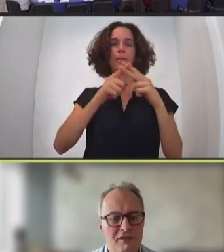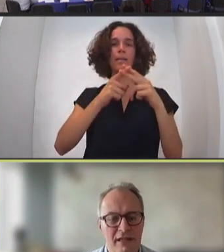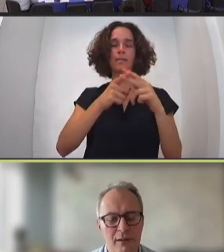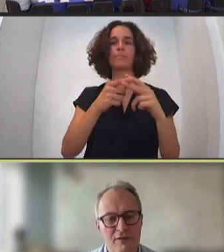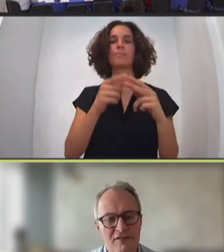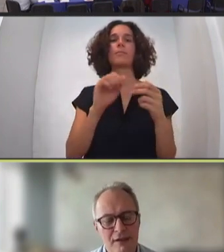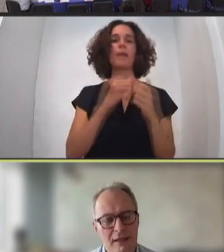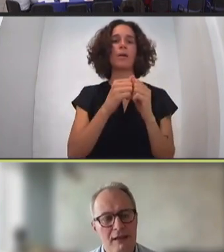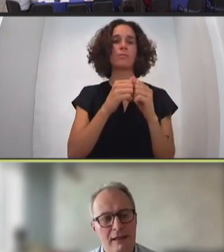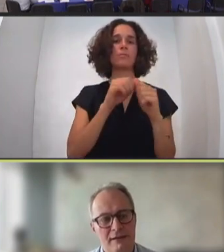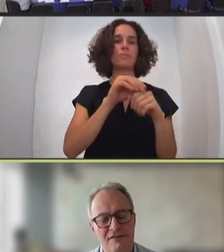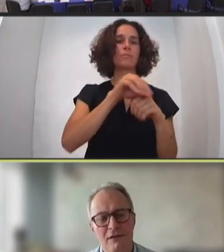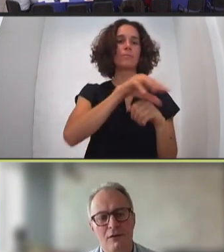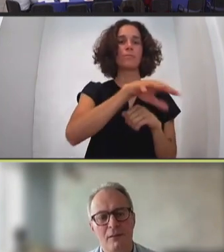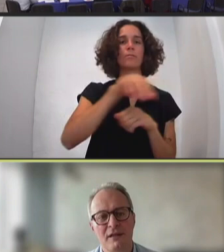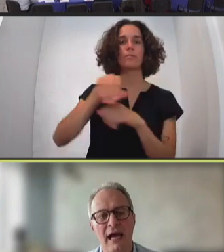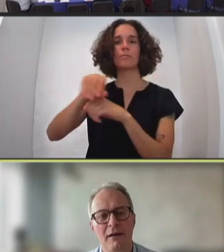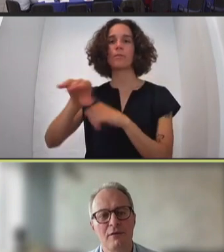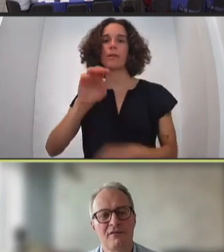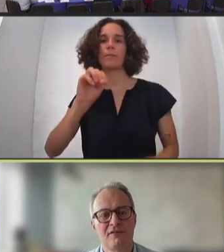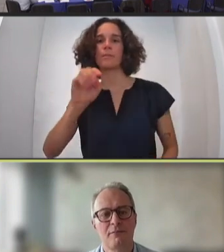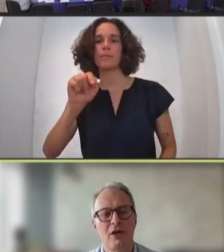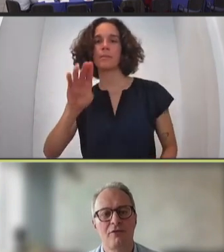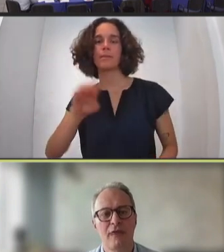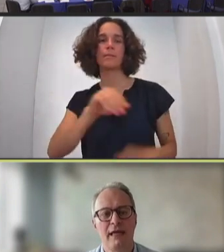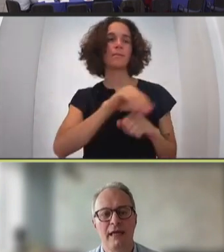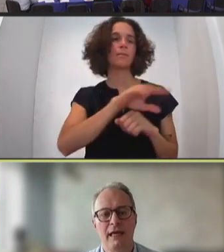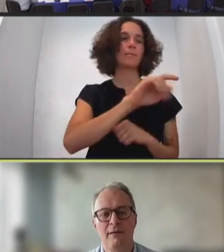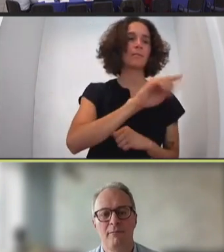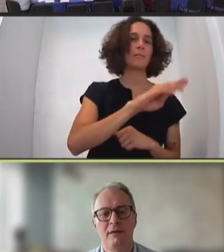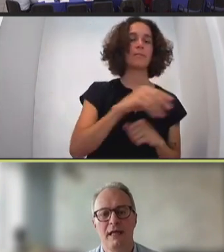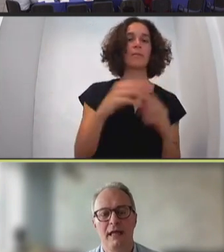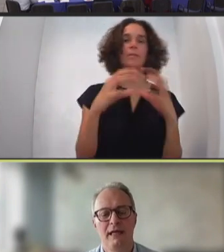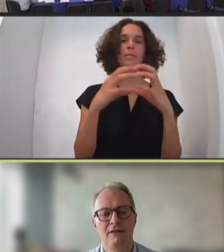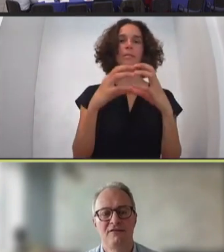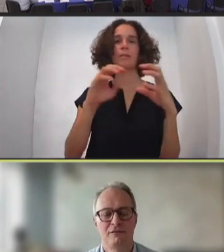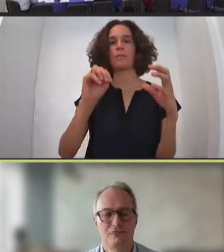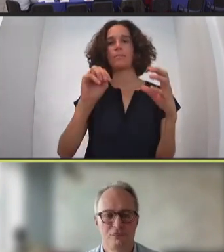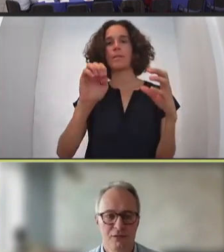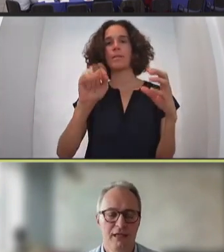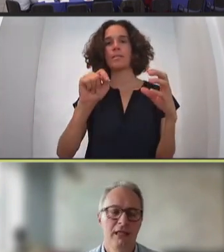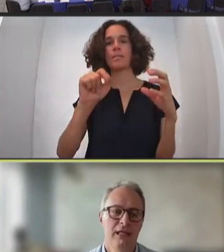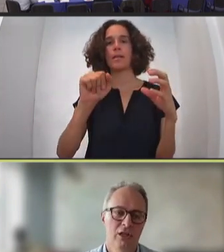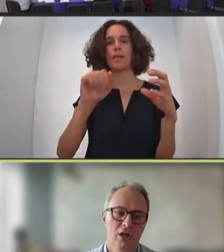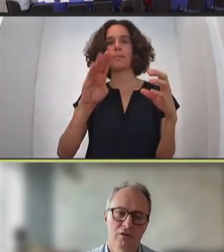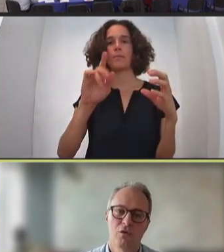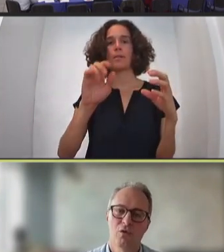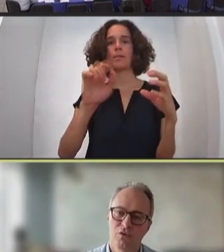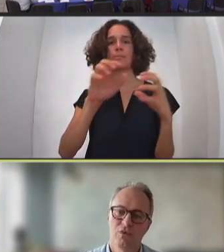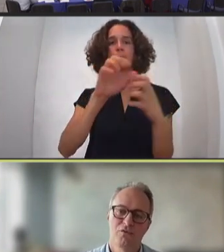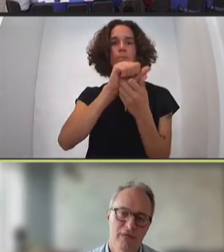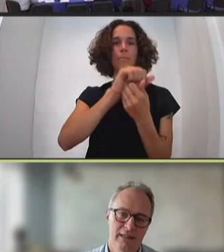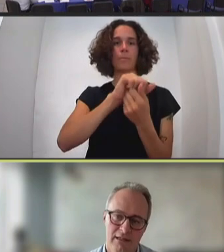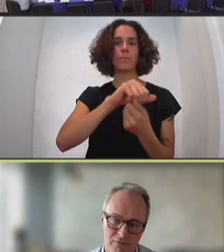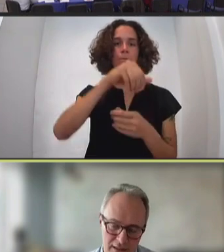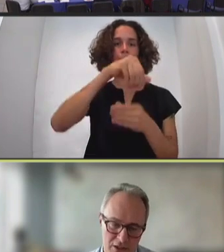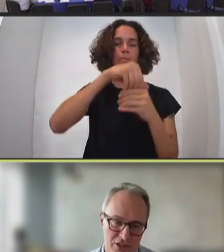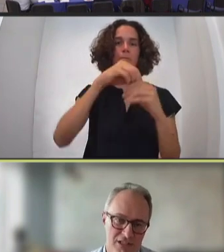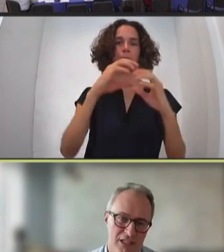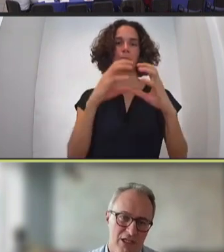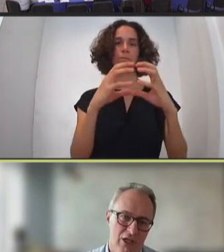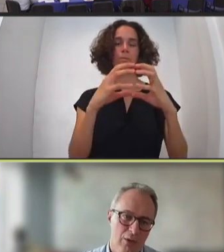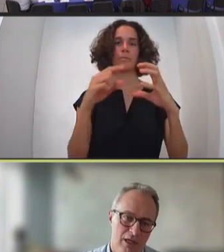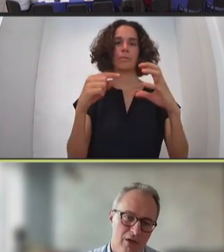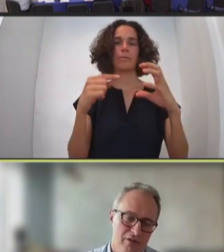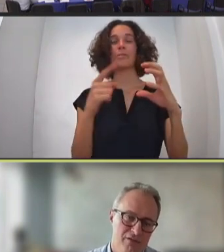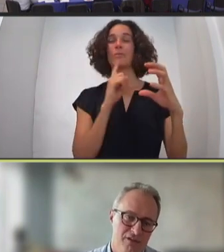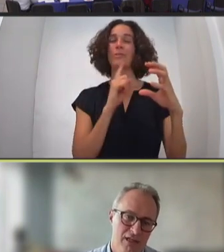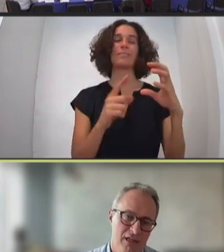So, as we could see, the cellular metabolism of AM is really not good to fight the infection because